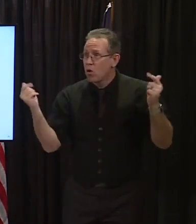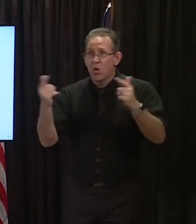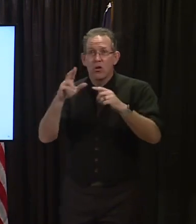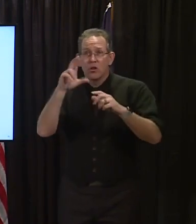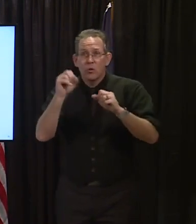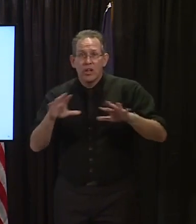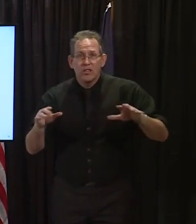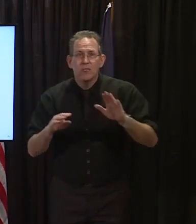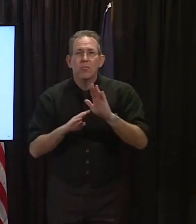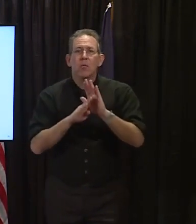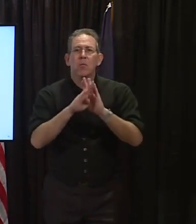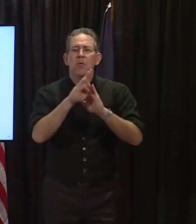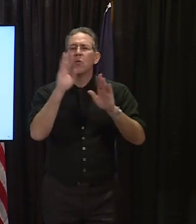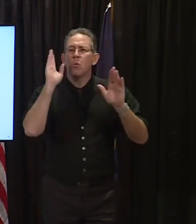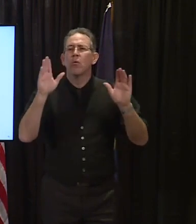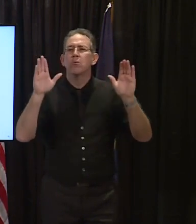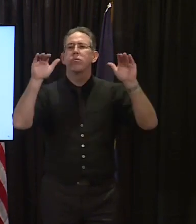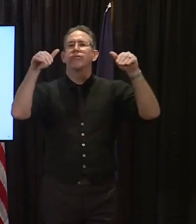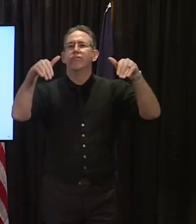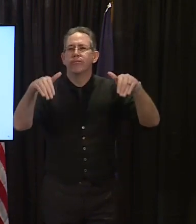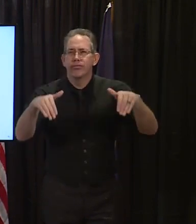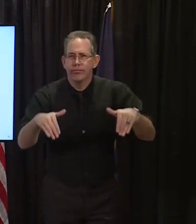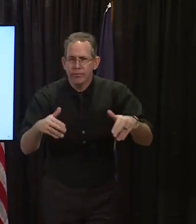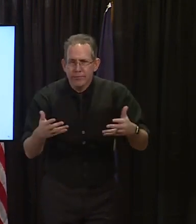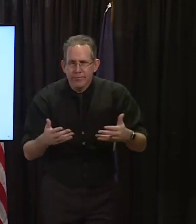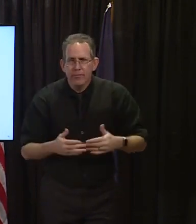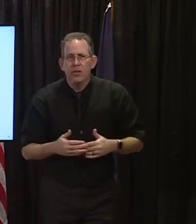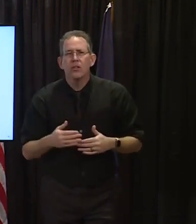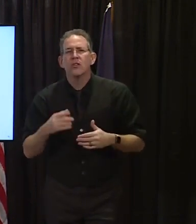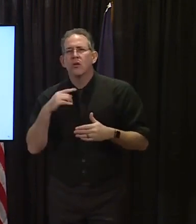another reason obviously why the cases are spreading as quickly as they are is